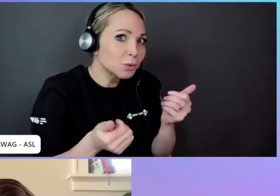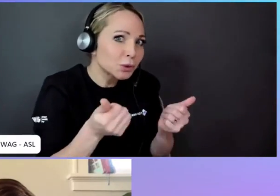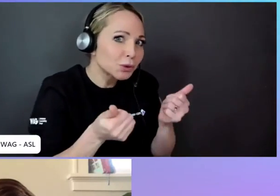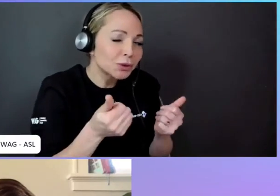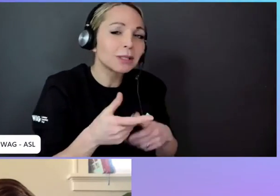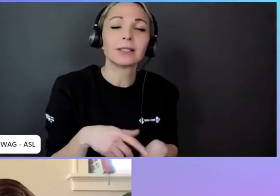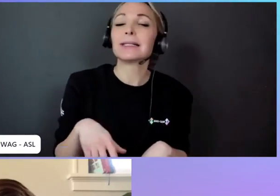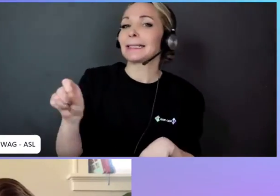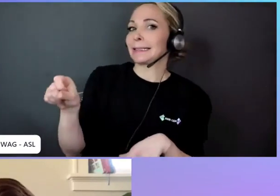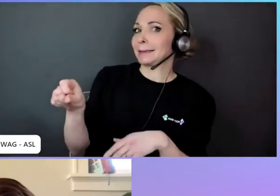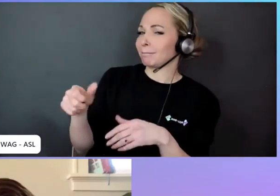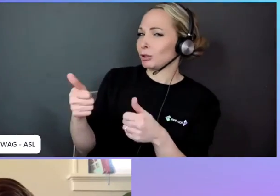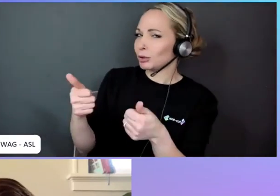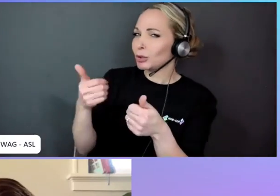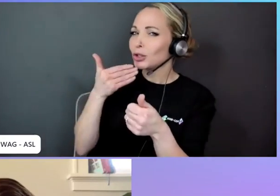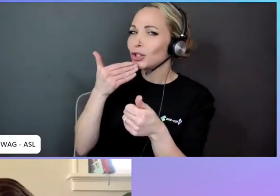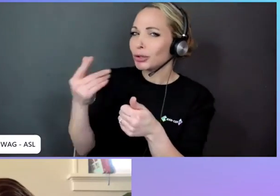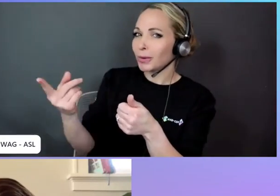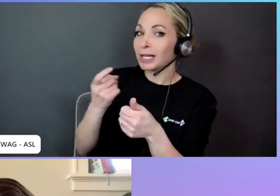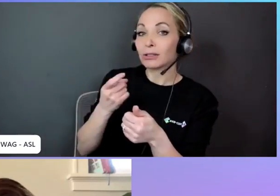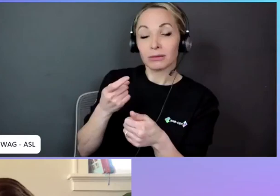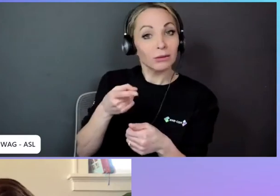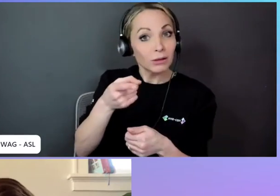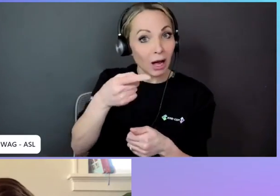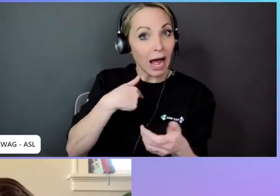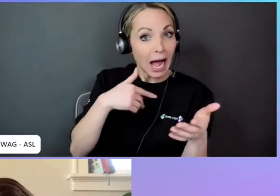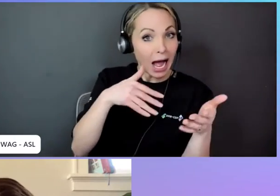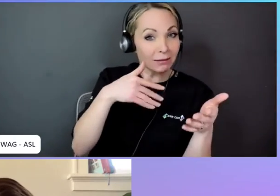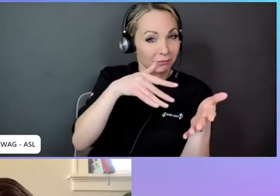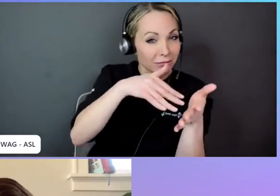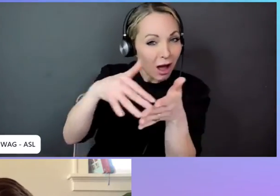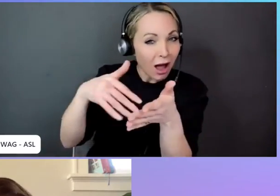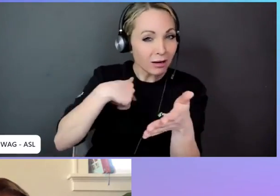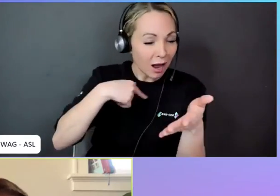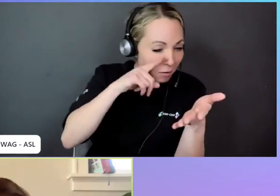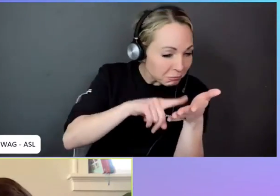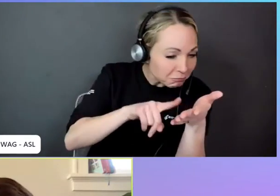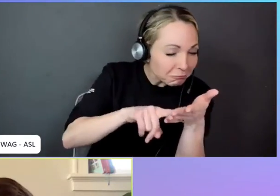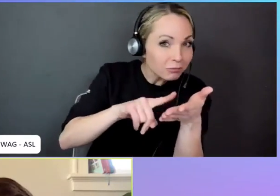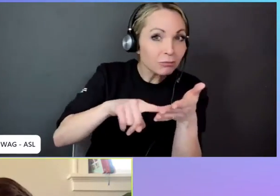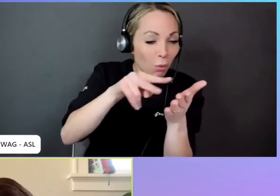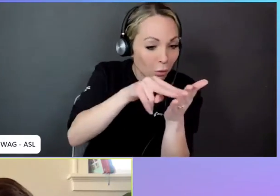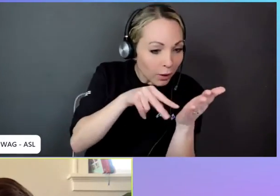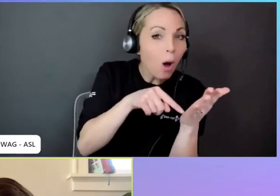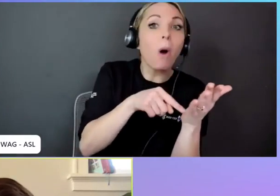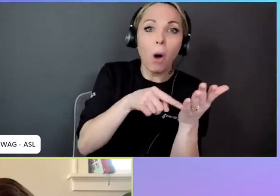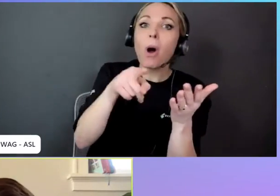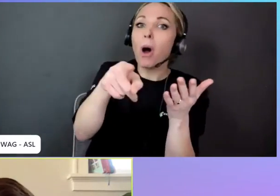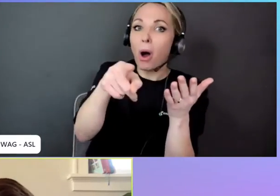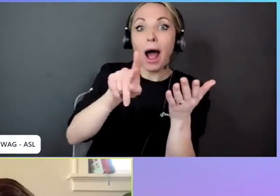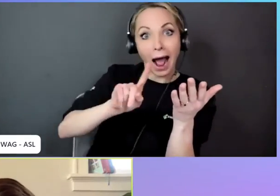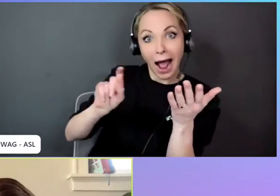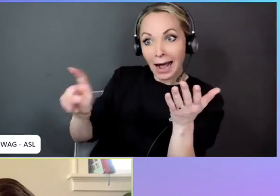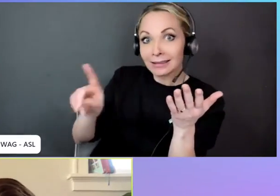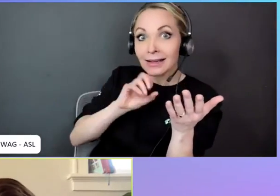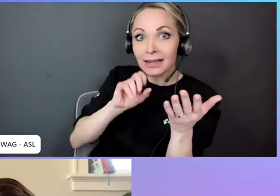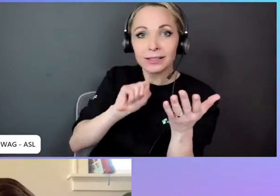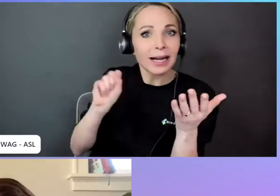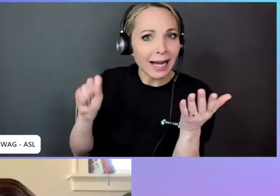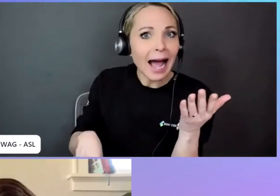technology awareness upfront? You might have touched on this. [Laura] I found that you could ask for age but ask for